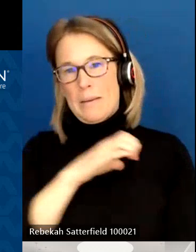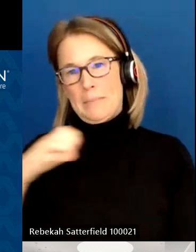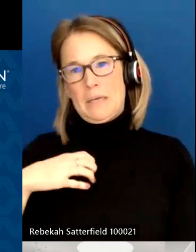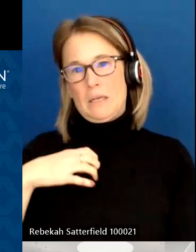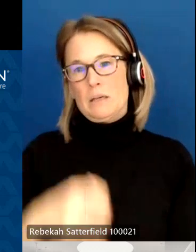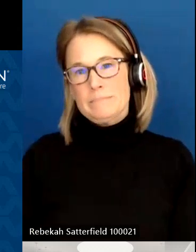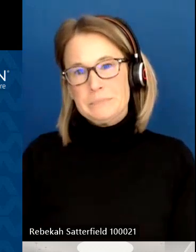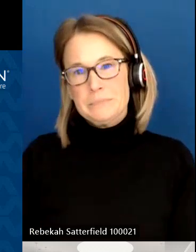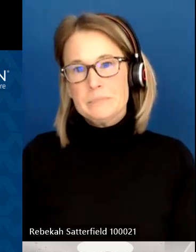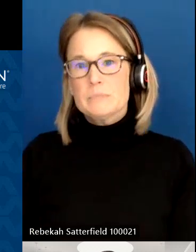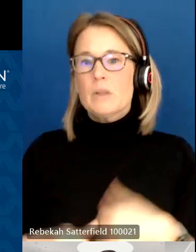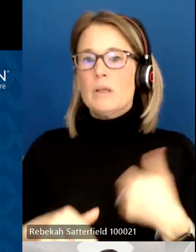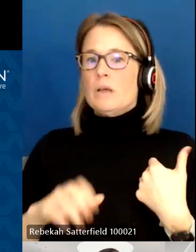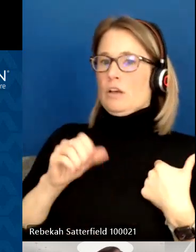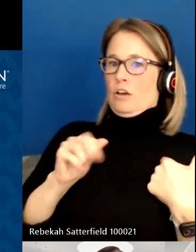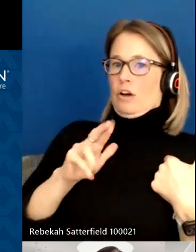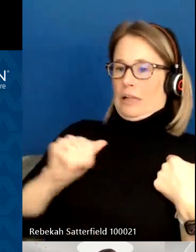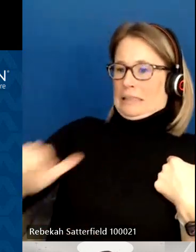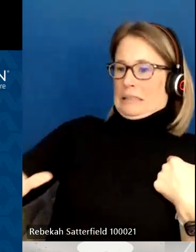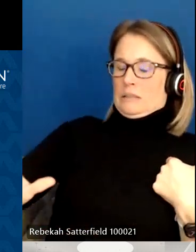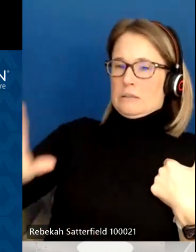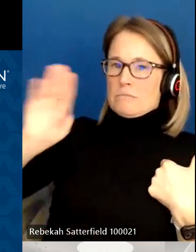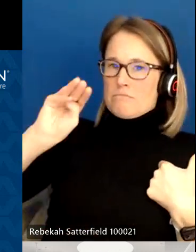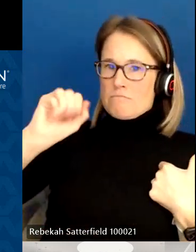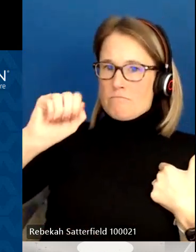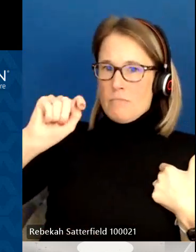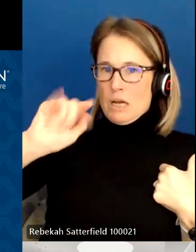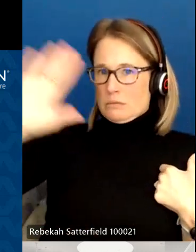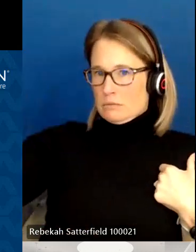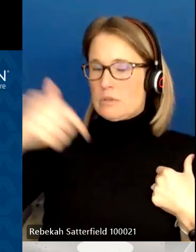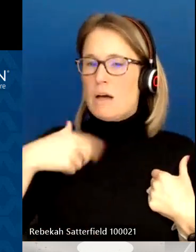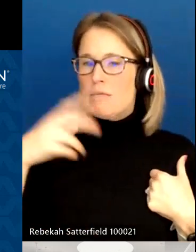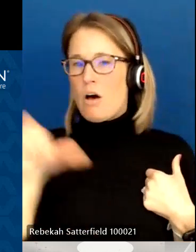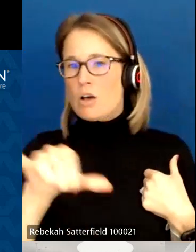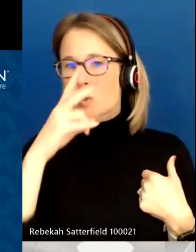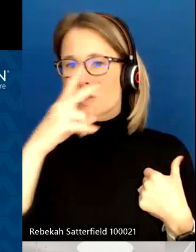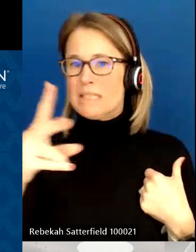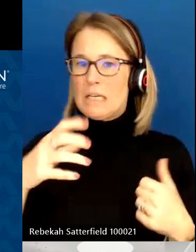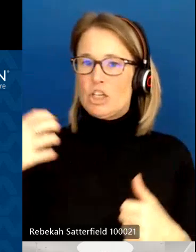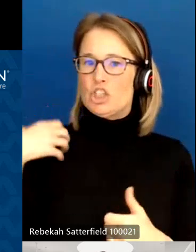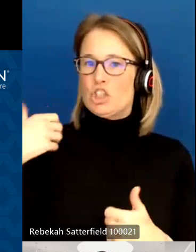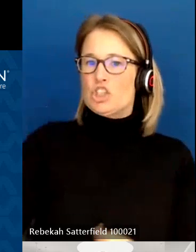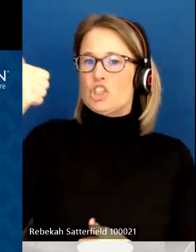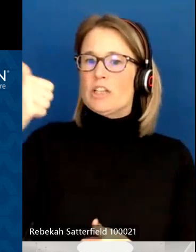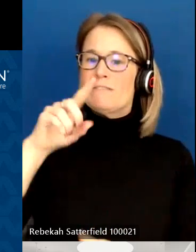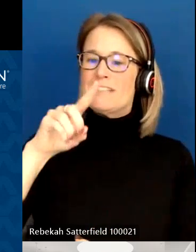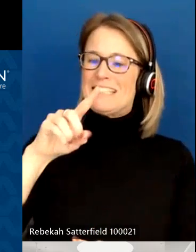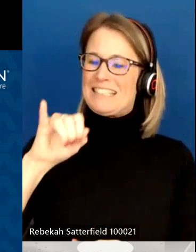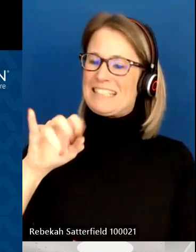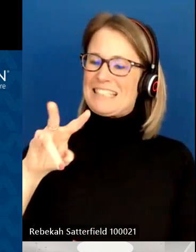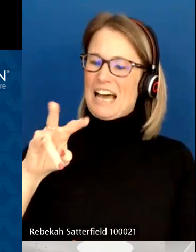very much please I've also seen Chief diversity offices um human rights offices specifically